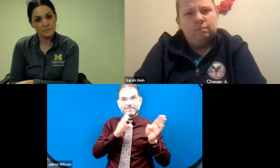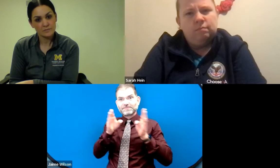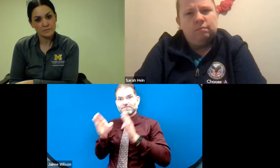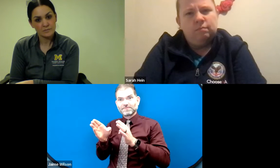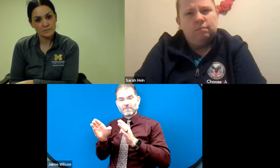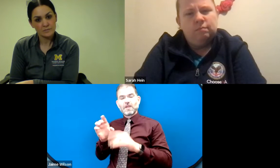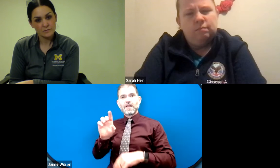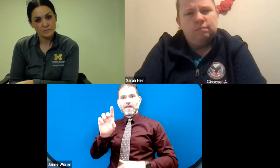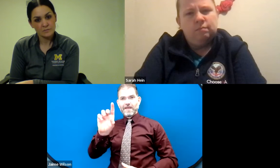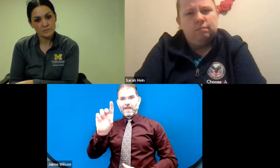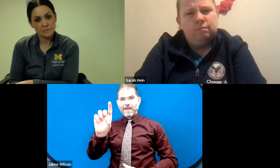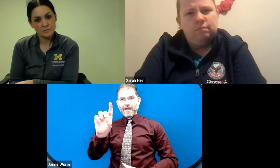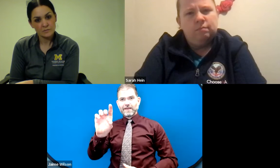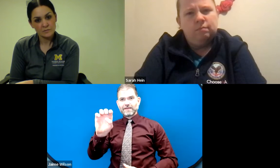ASL Interpreter: so we'll have dementia.